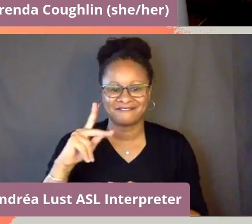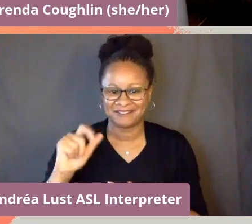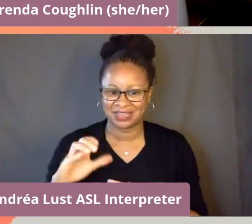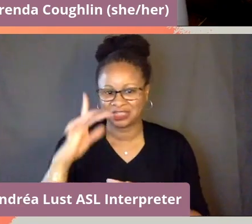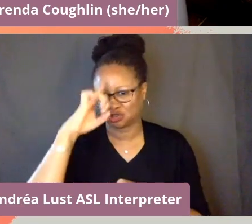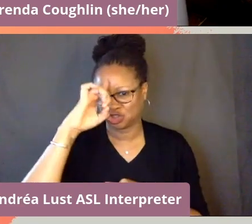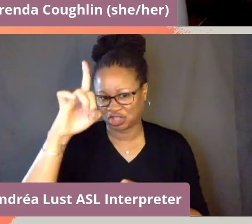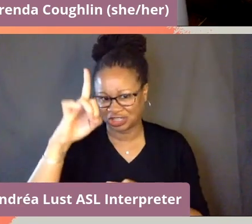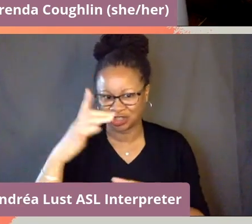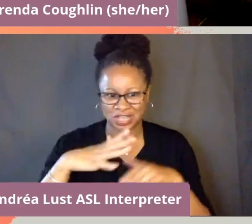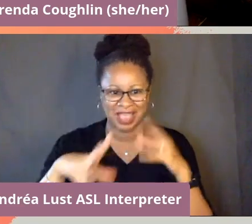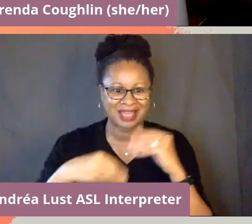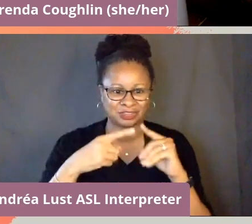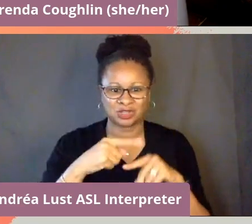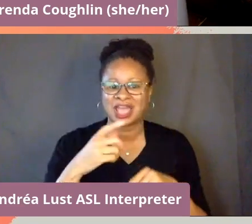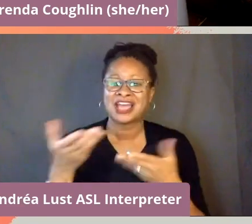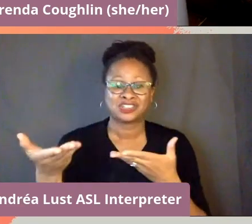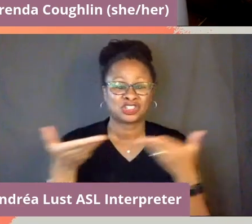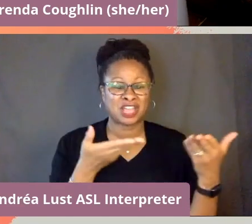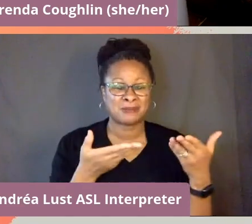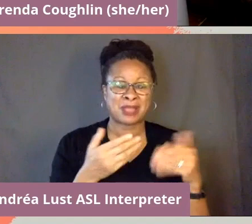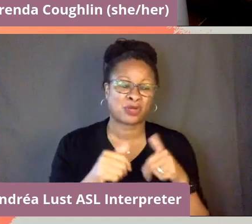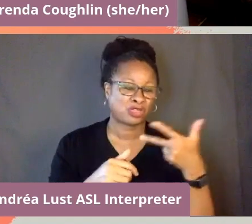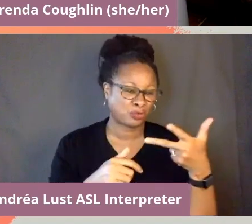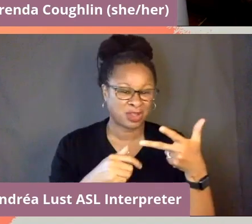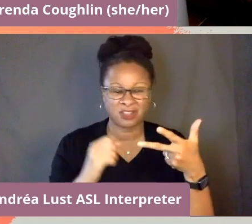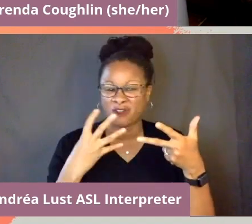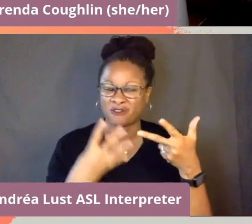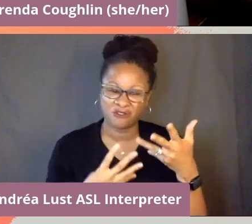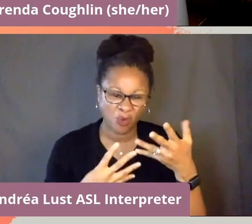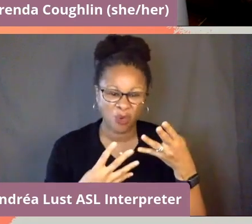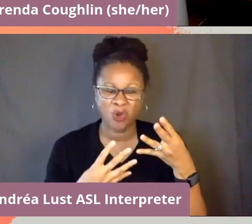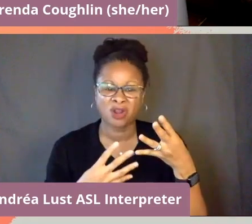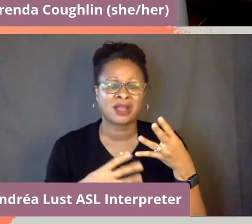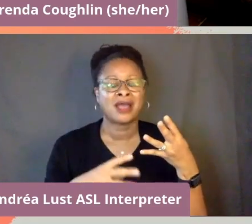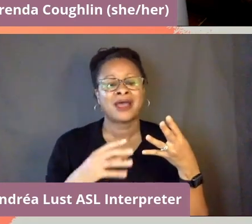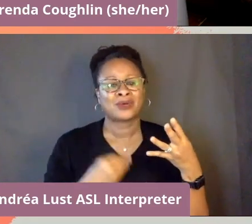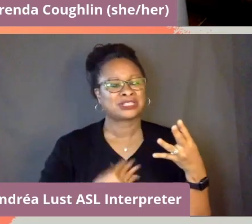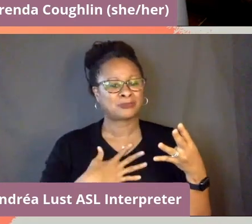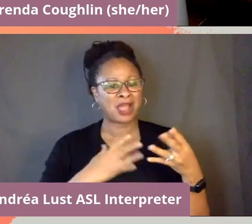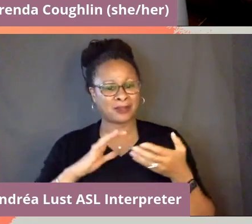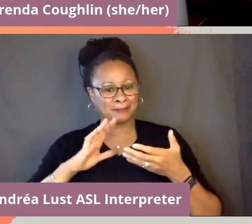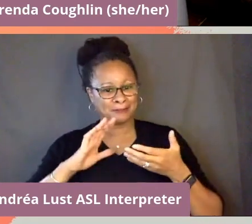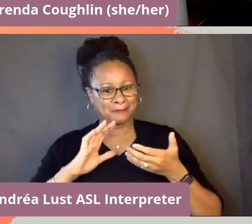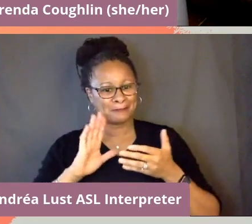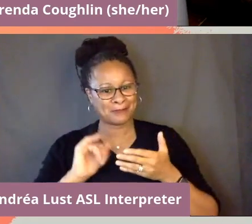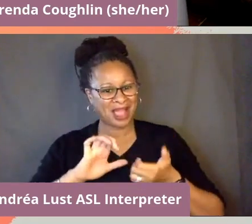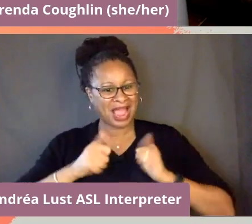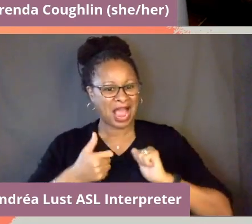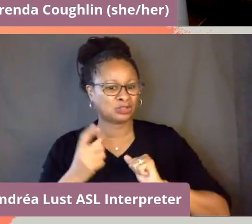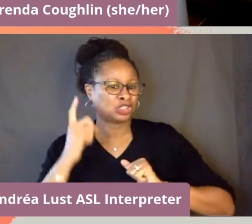just gorgeous treatments that were literally inspired by how she heard Denise, in particular, speaking